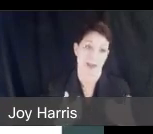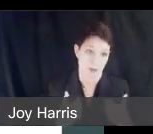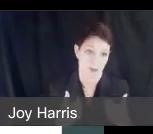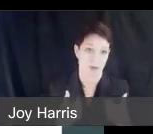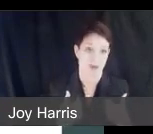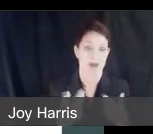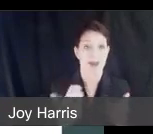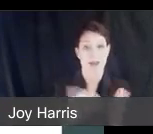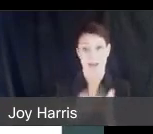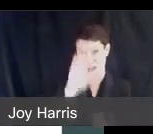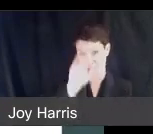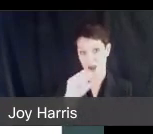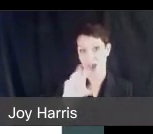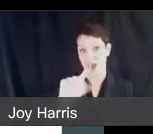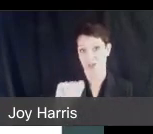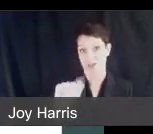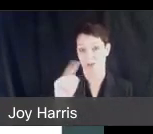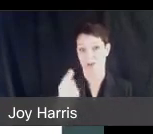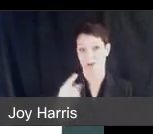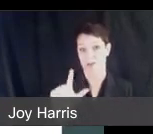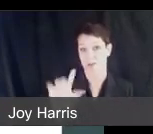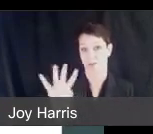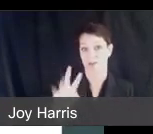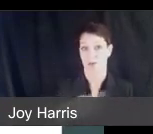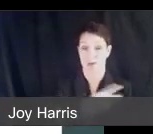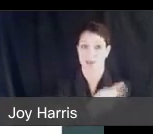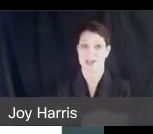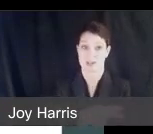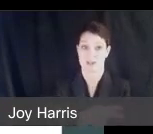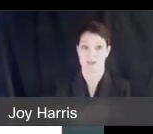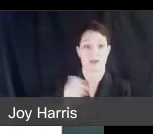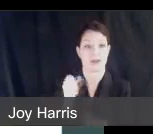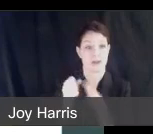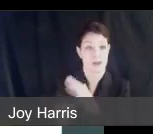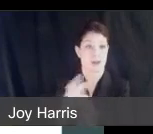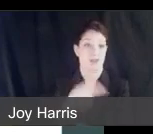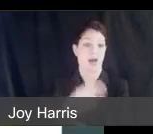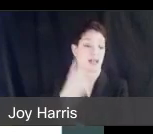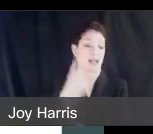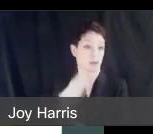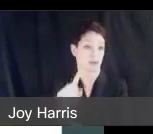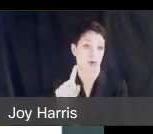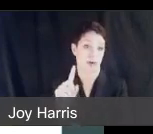there were only 24 patients hospitalized with COVID-19 in a Montgomery County hospital. So